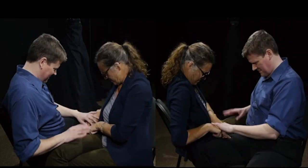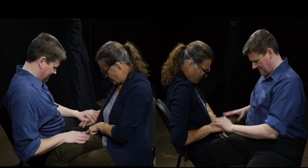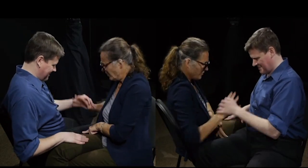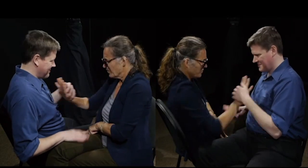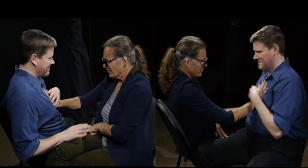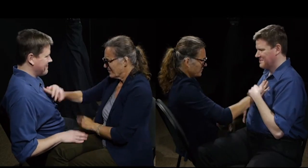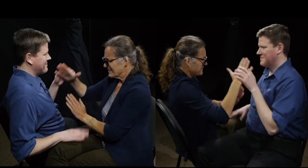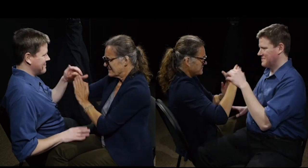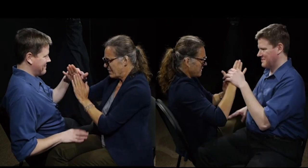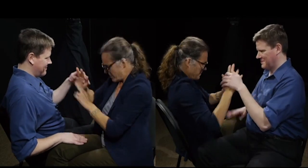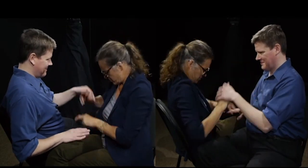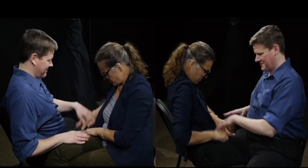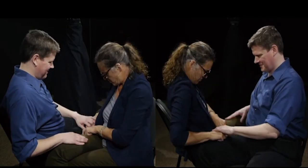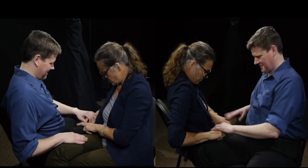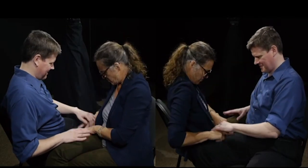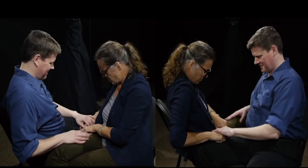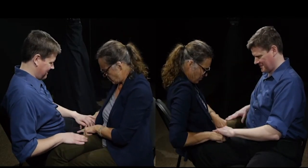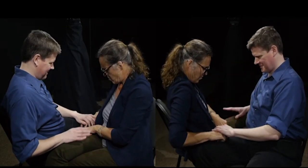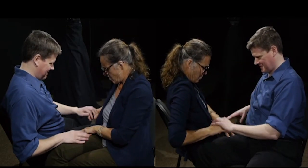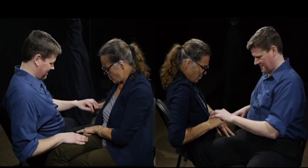which makes everything easy to understand.